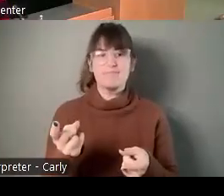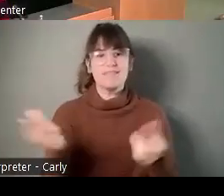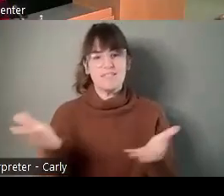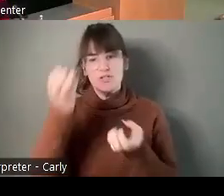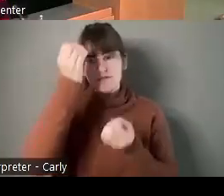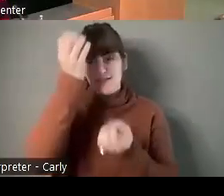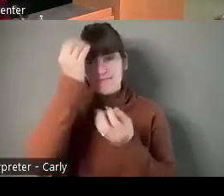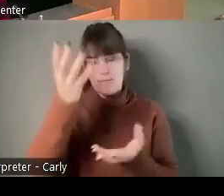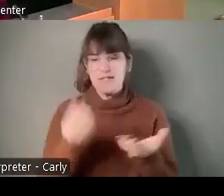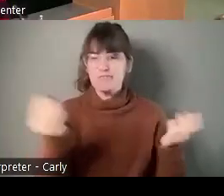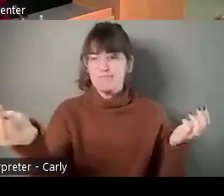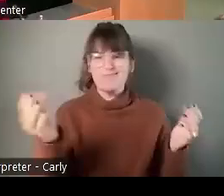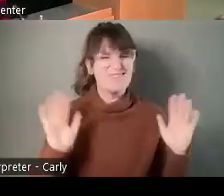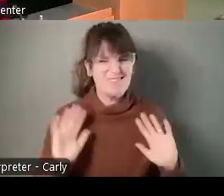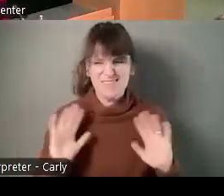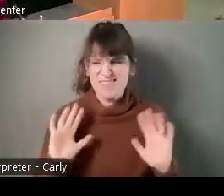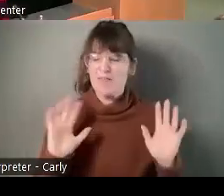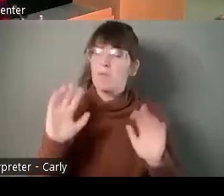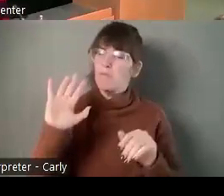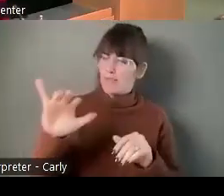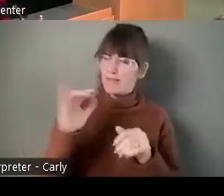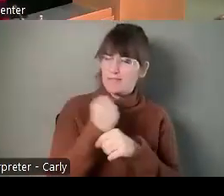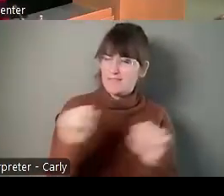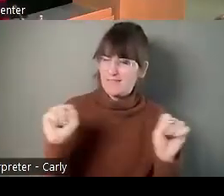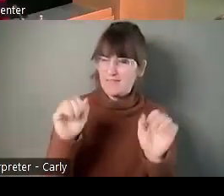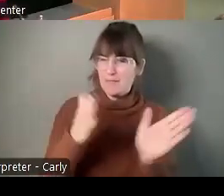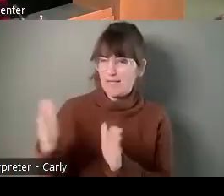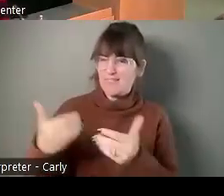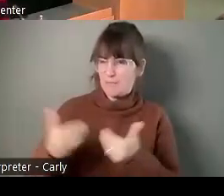all on their safety plan and we talk about it before discharge. But our goal is really to